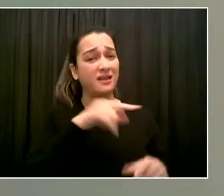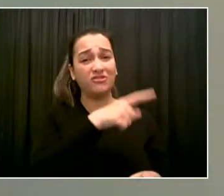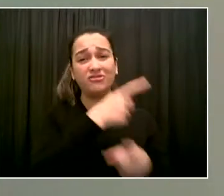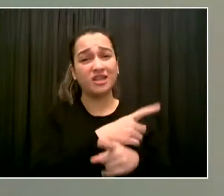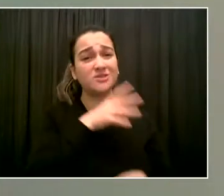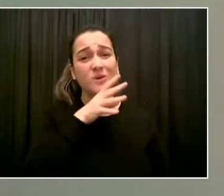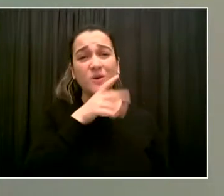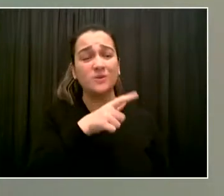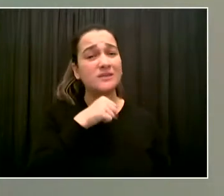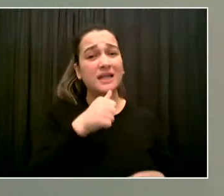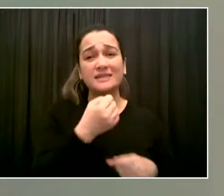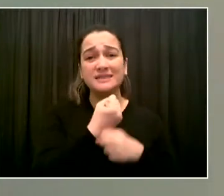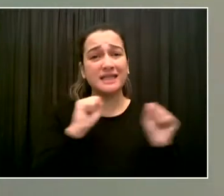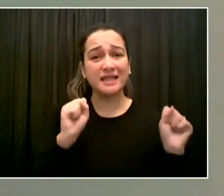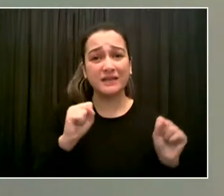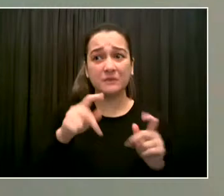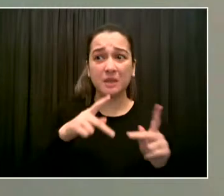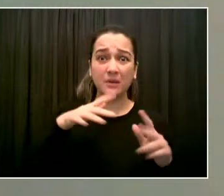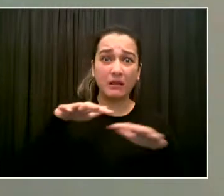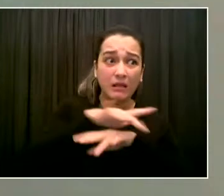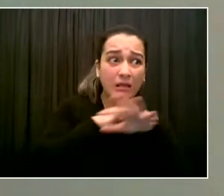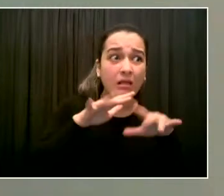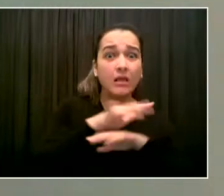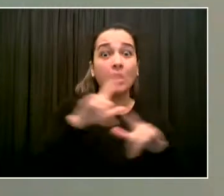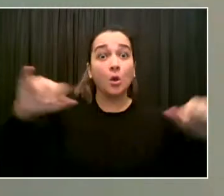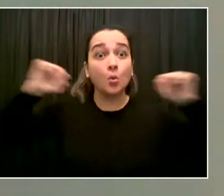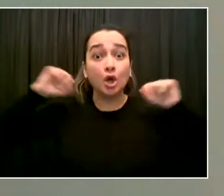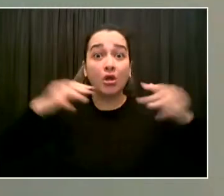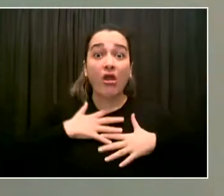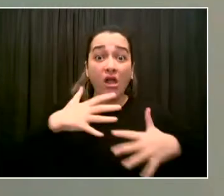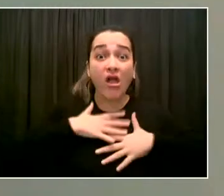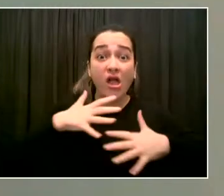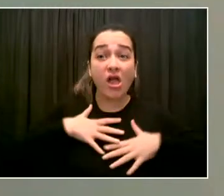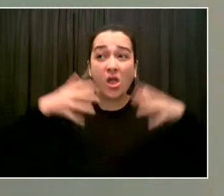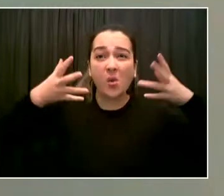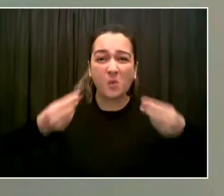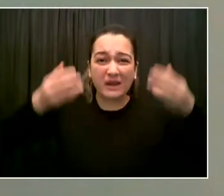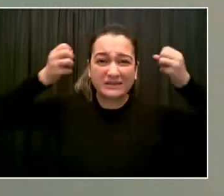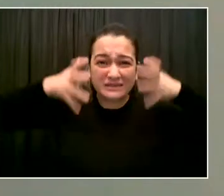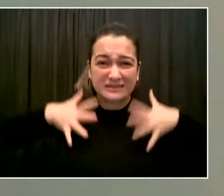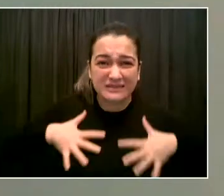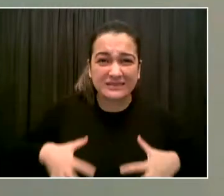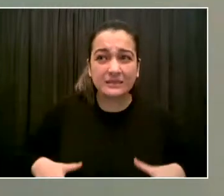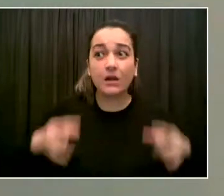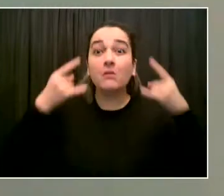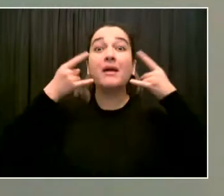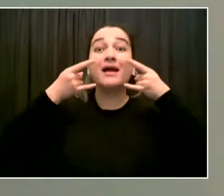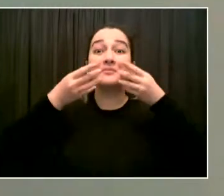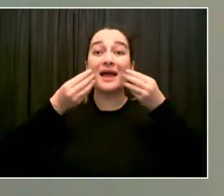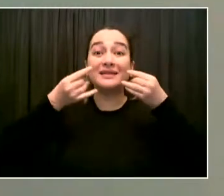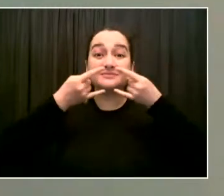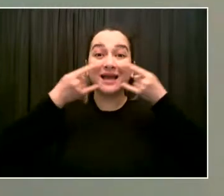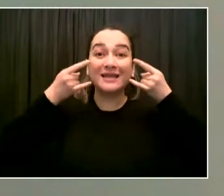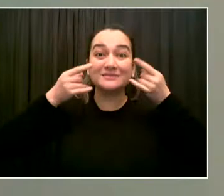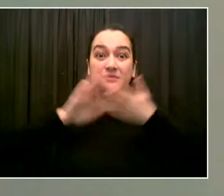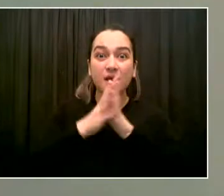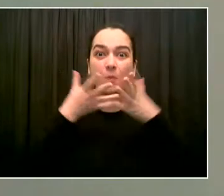KMAE IT SAFE AND A LOT OF THAT HAS TO DO WITH H PEOPLE IN CLOSE PROXIMITY, BREATHING HEAVILY AND THHE LIKELIHHOOD THAT T